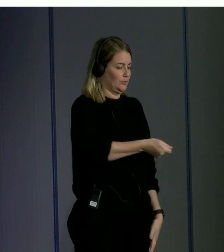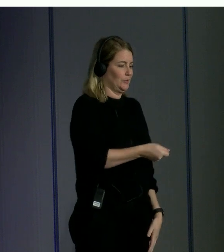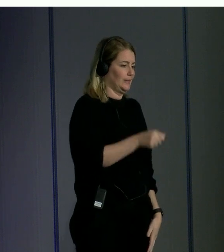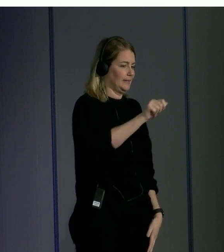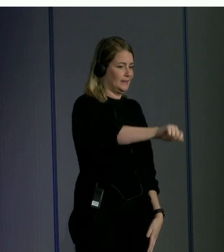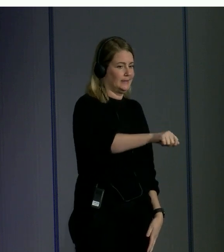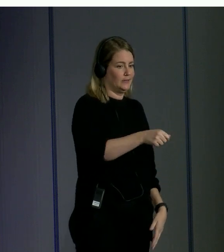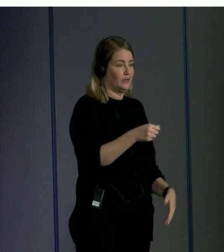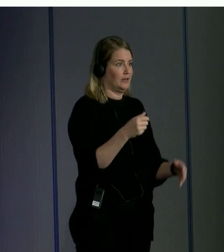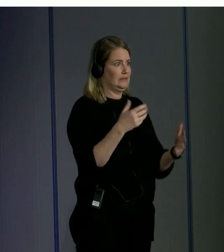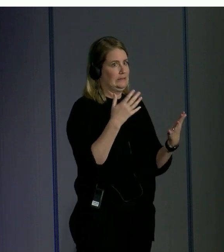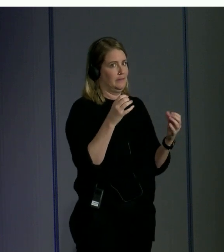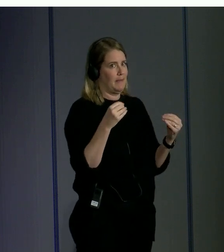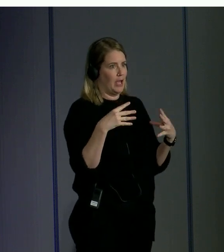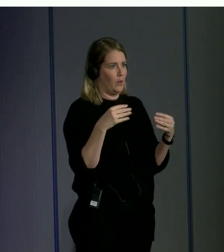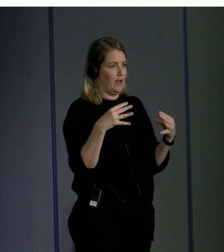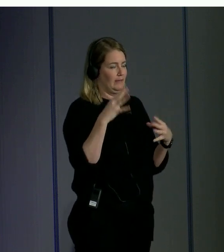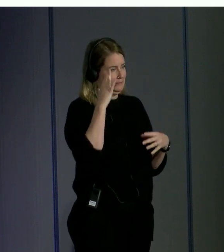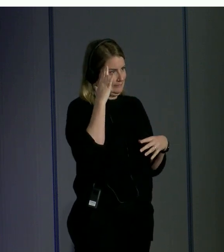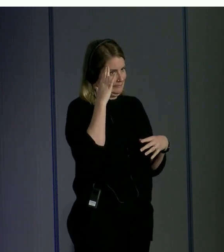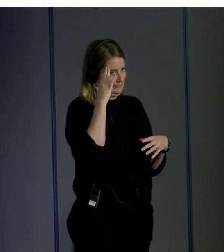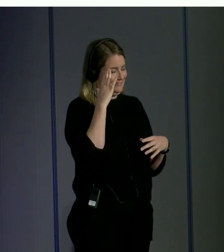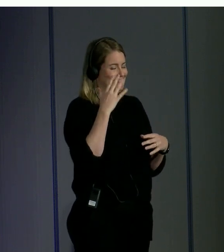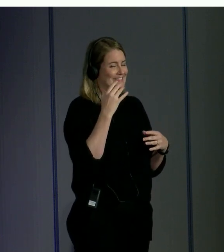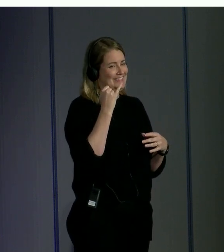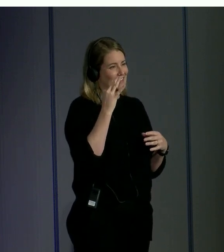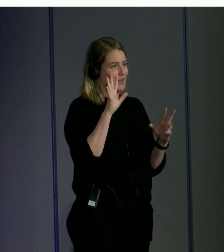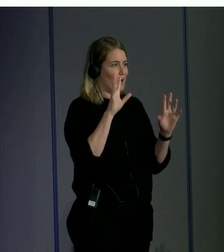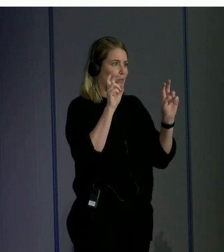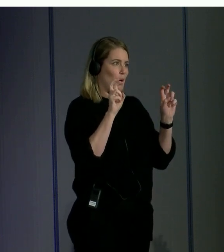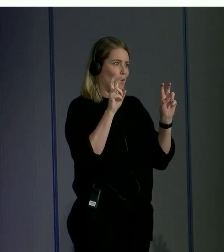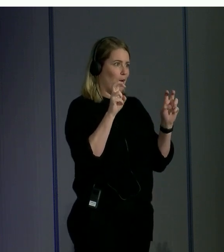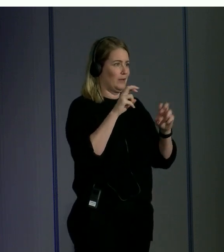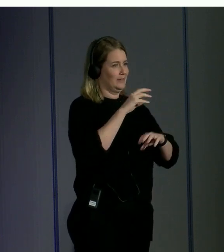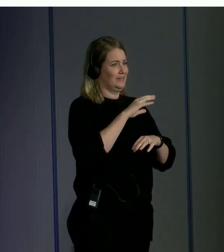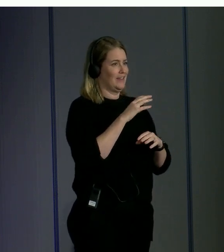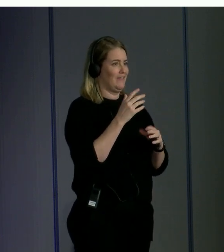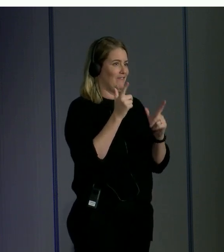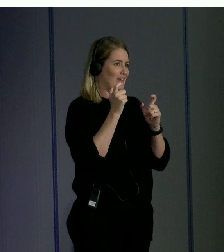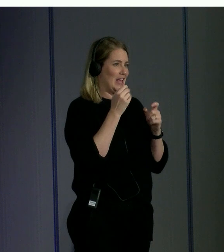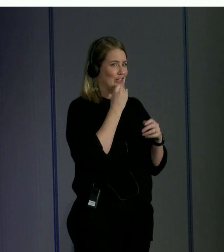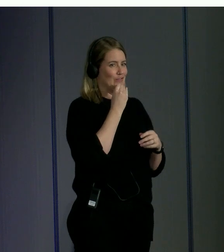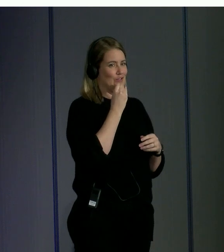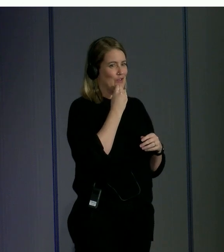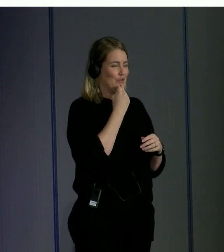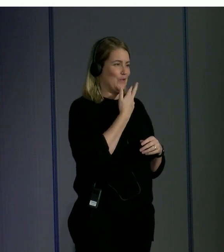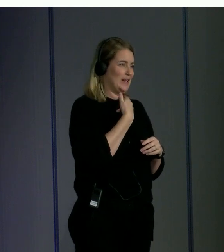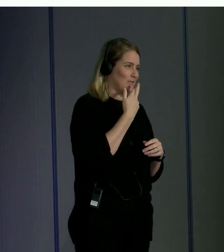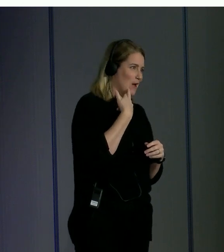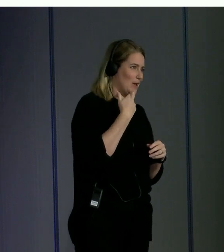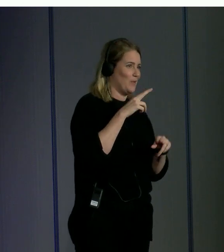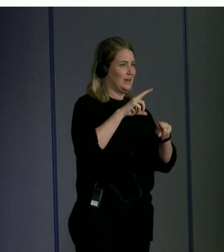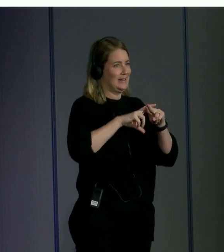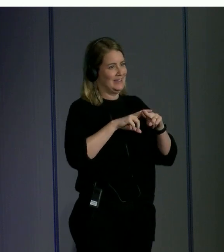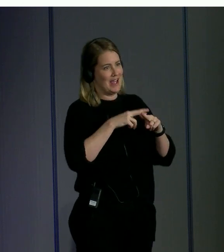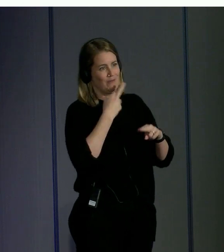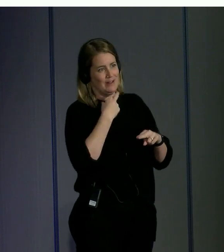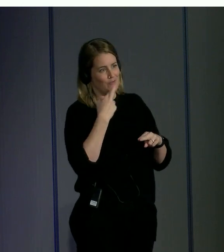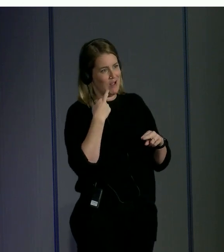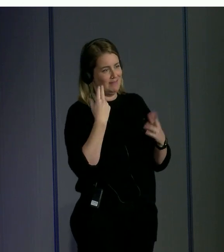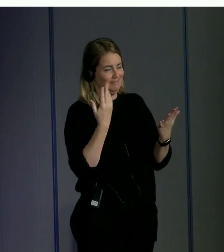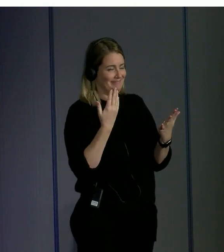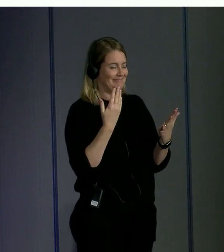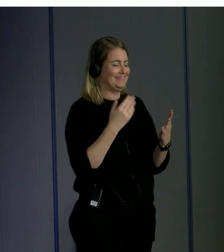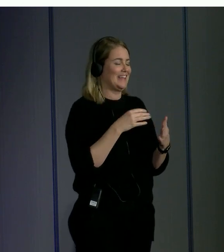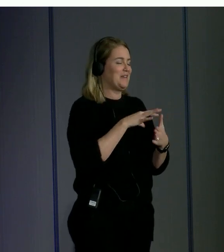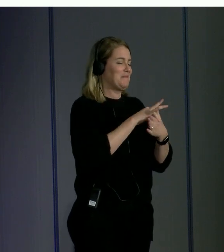a microwave on your choice of "fast food restaurant or sit-down restaurant," right?